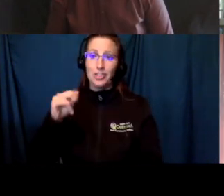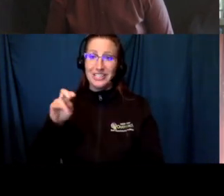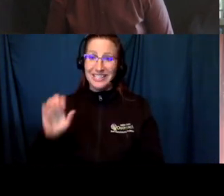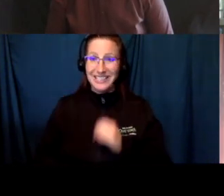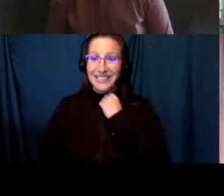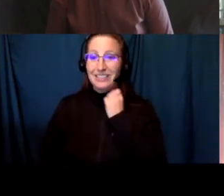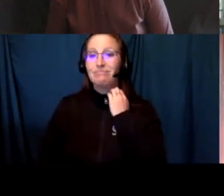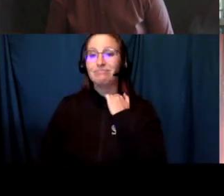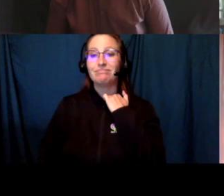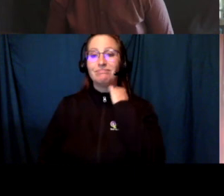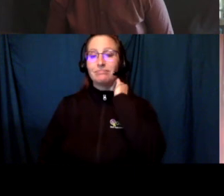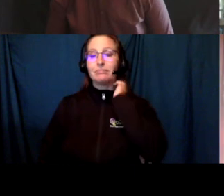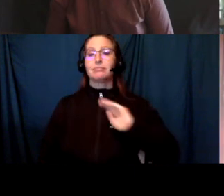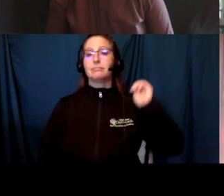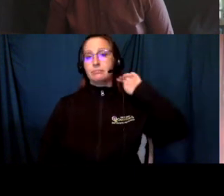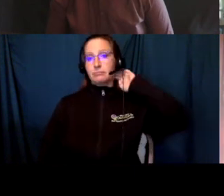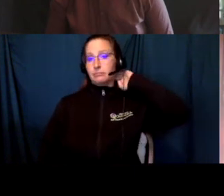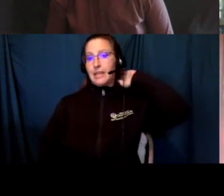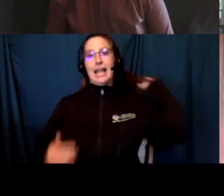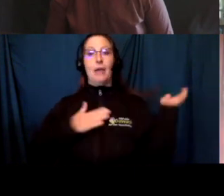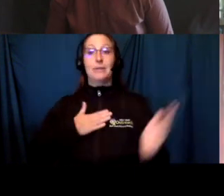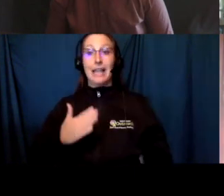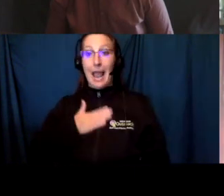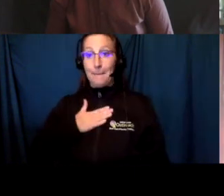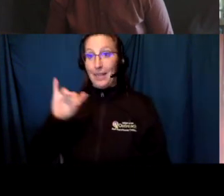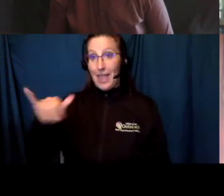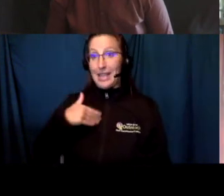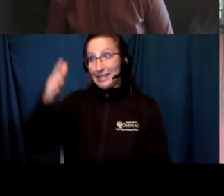Jeannie: See too, I was just thrilled that the dad called me. The baby was less than a week old